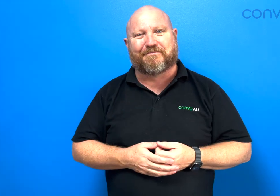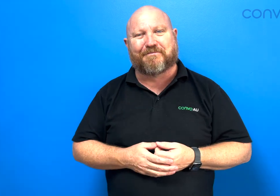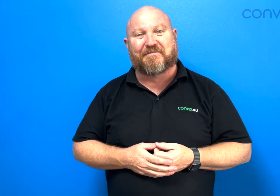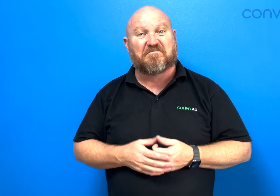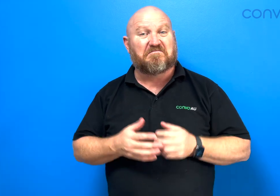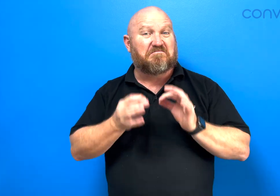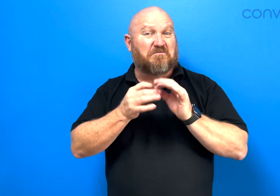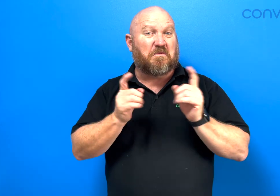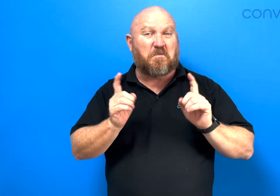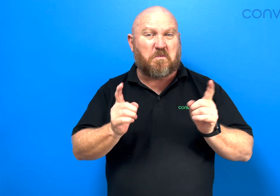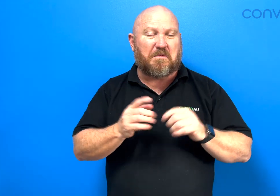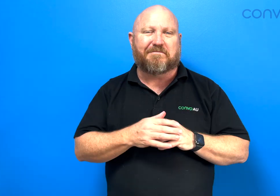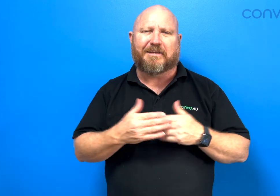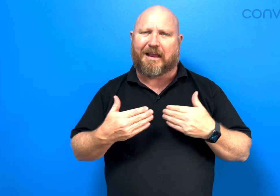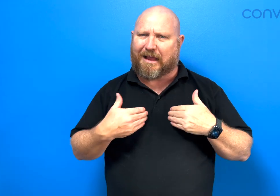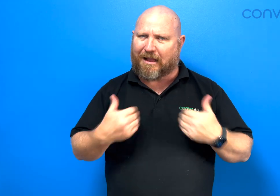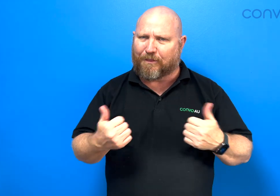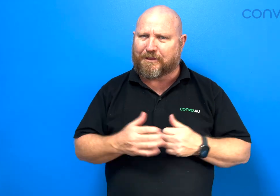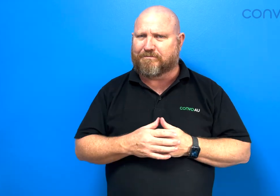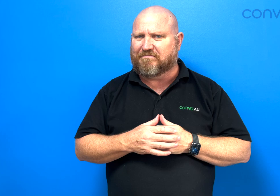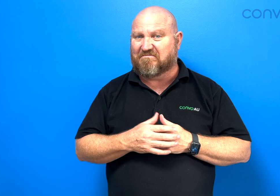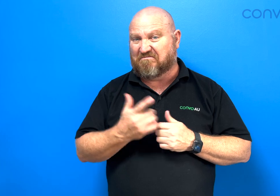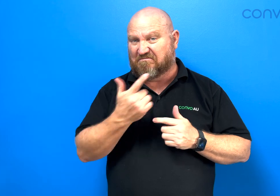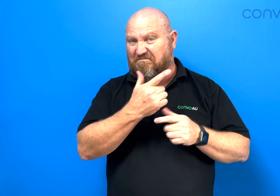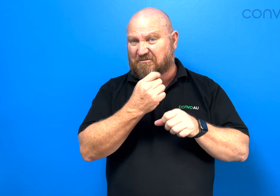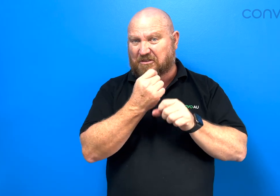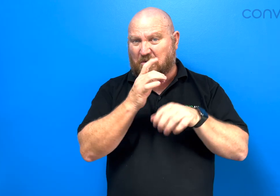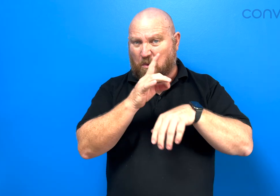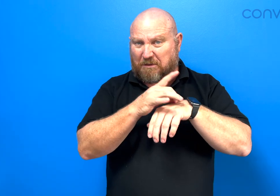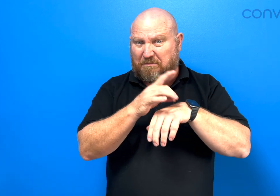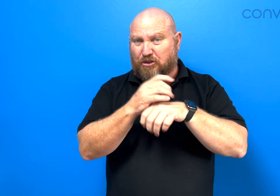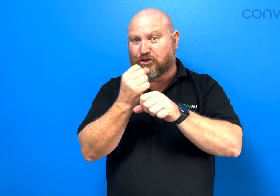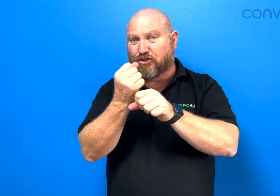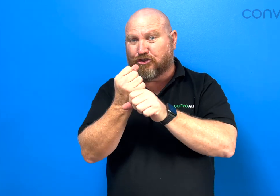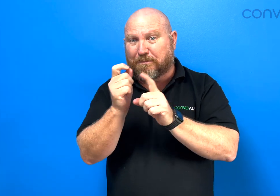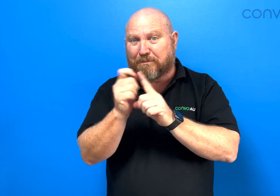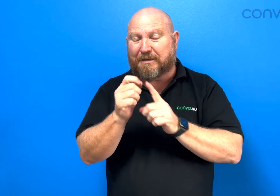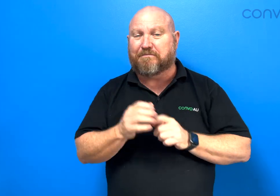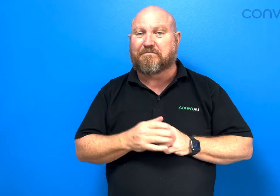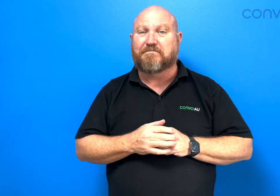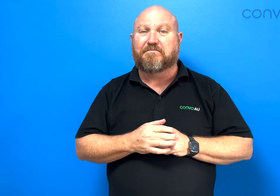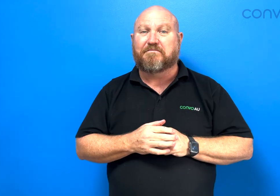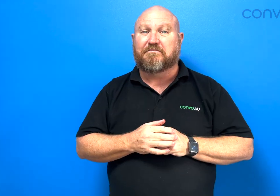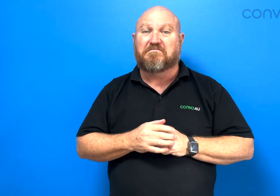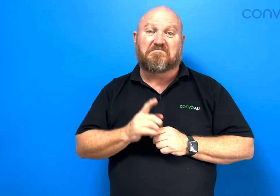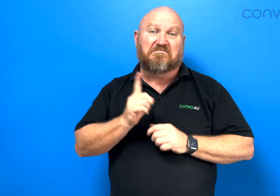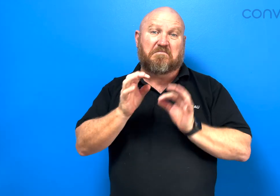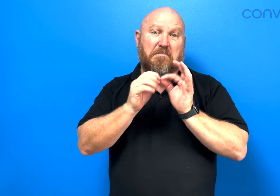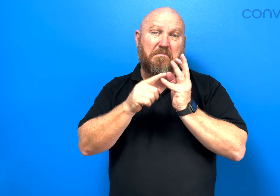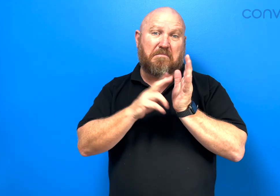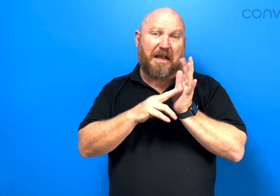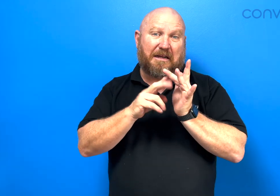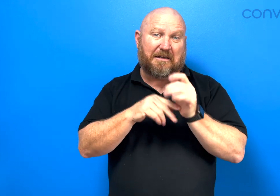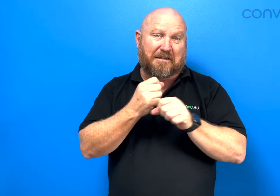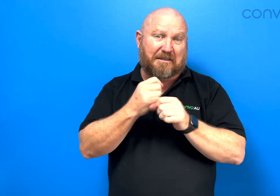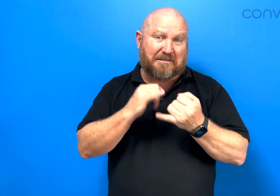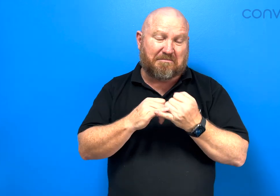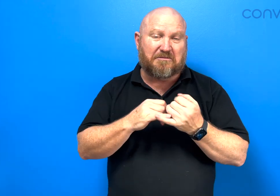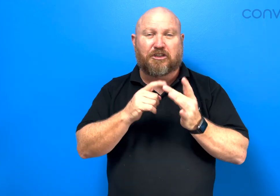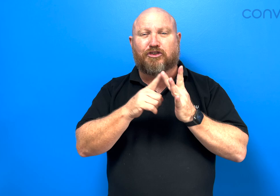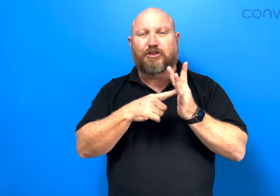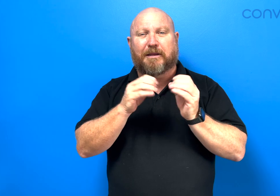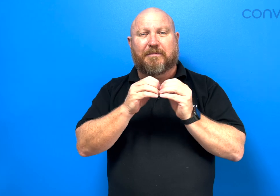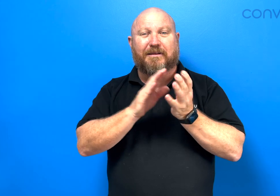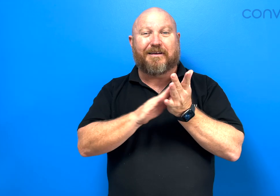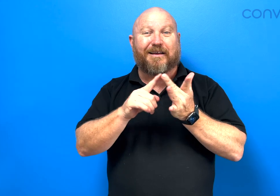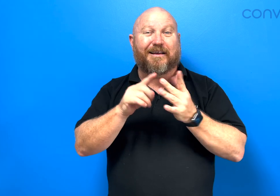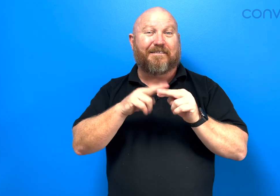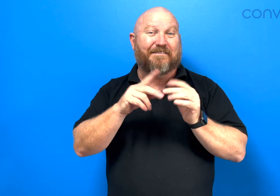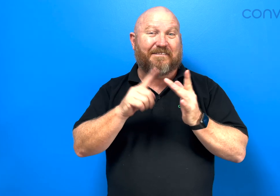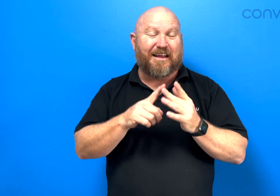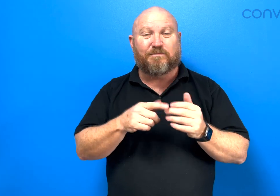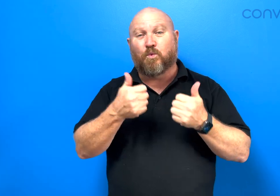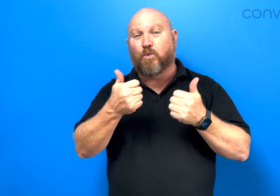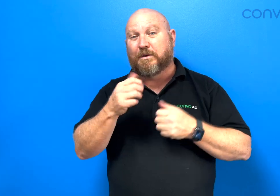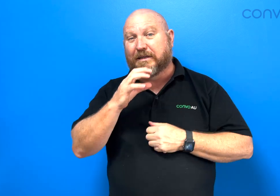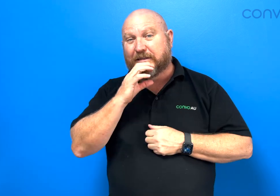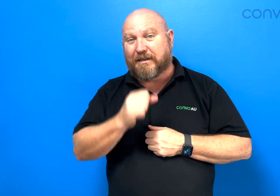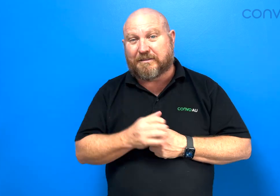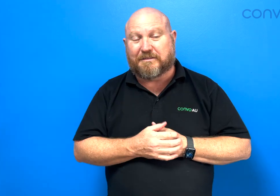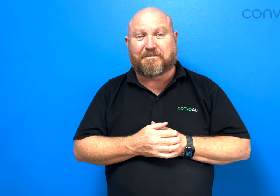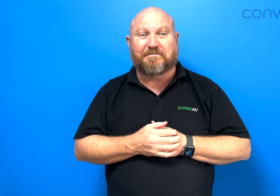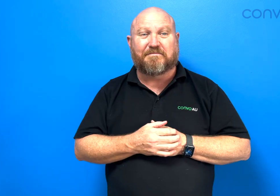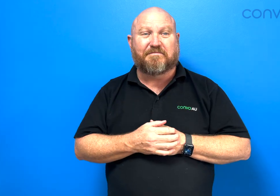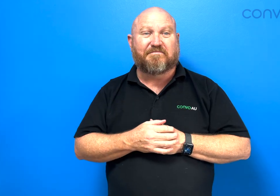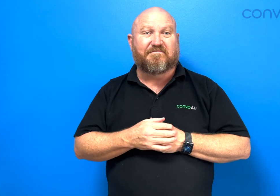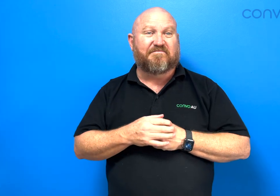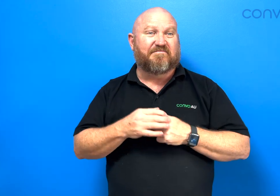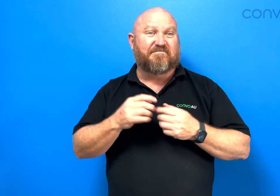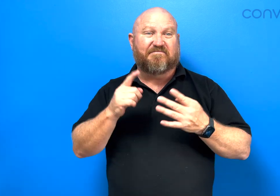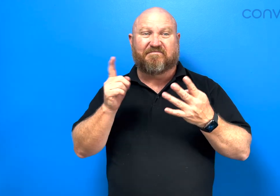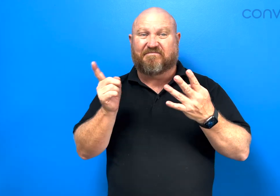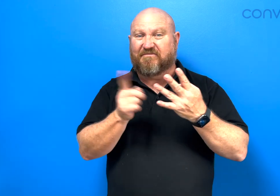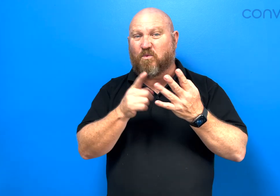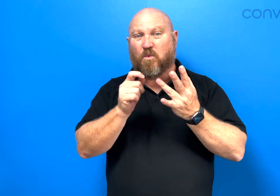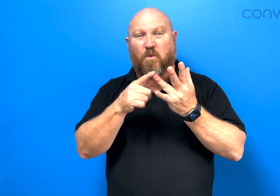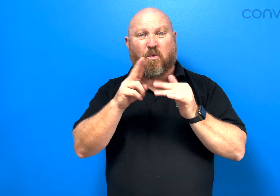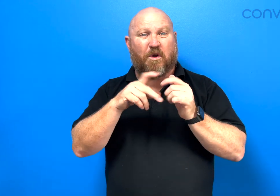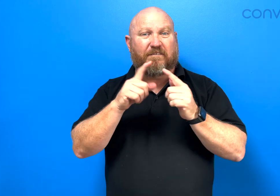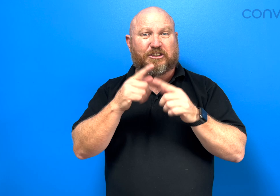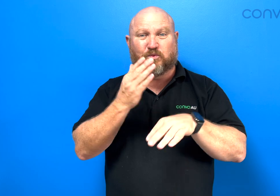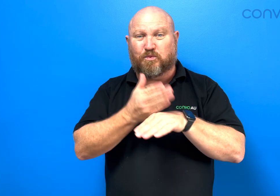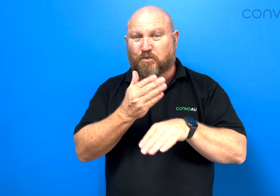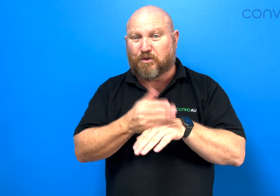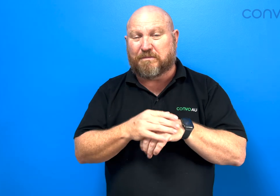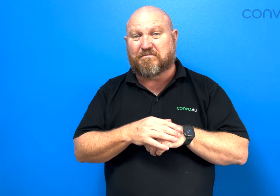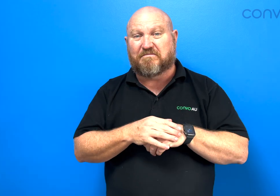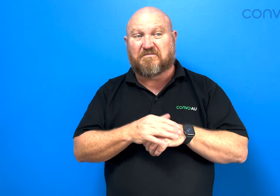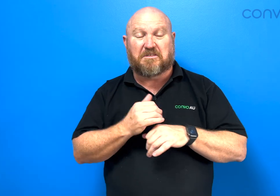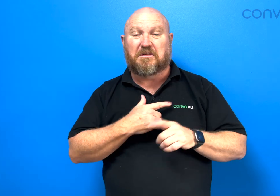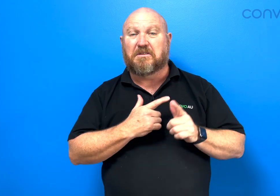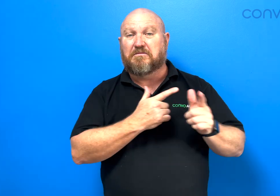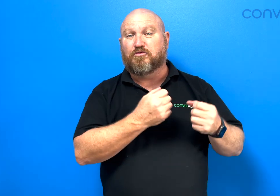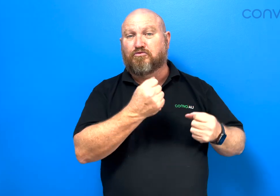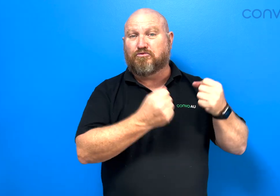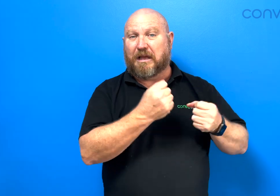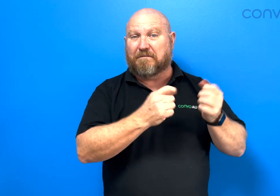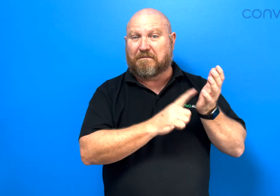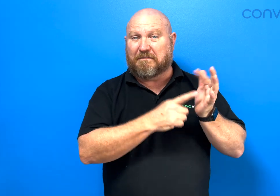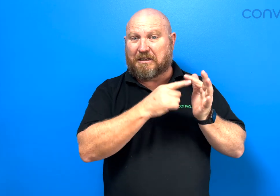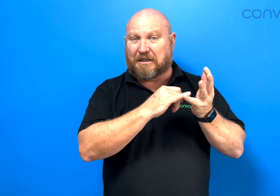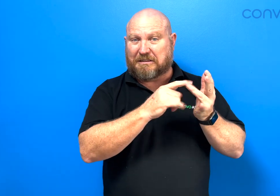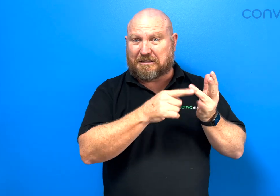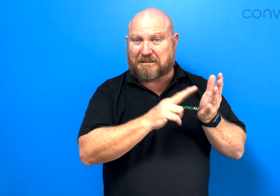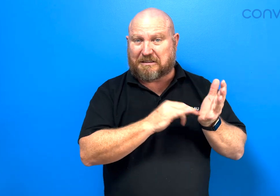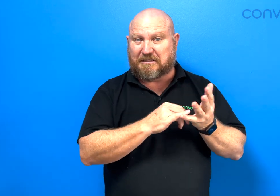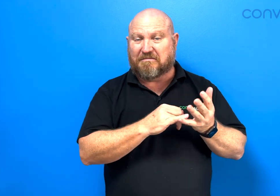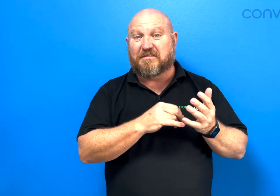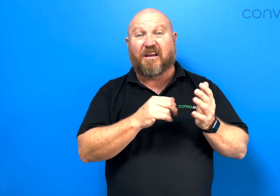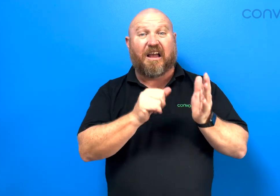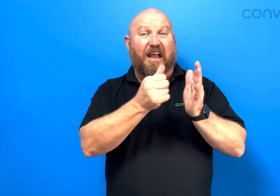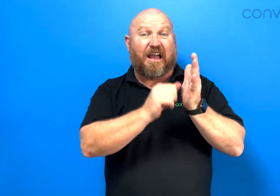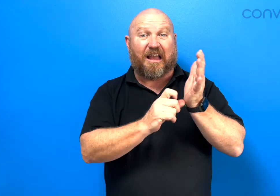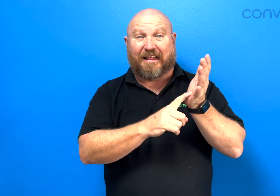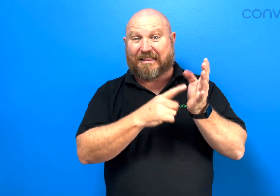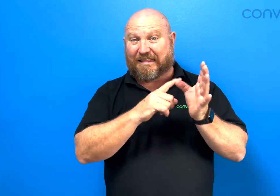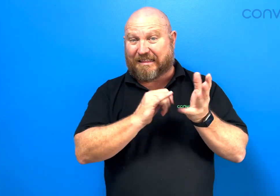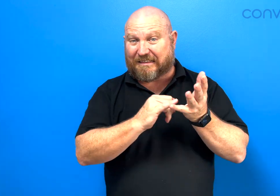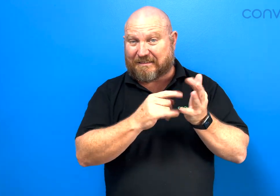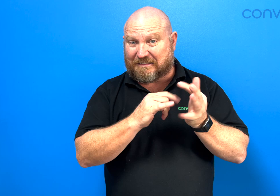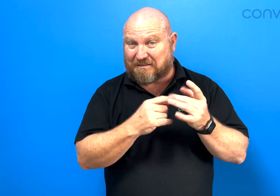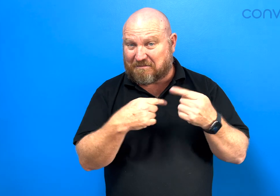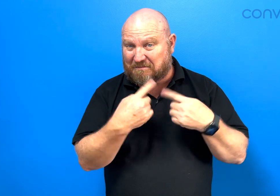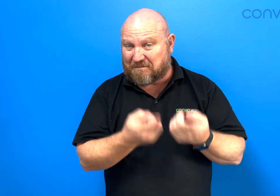ranging from Health appointments (GP/ hospital), Bunnings, JB HiFi, Good Guys, Office Works, Driving lessons, art classes,